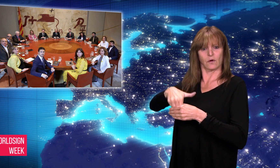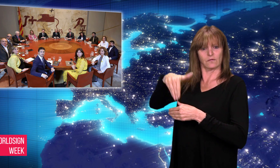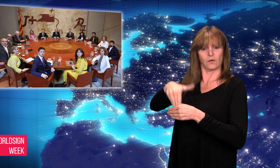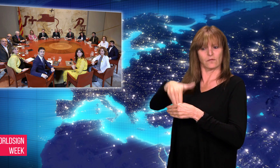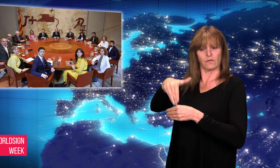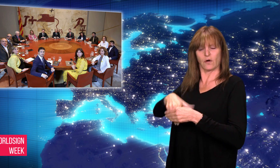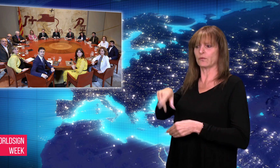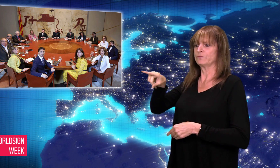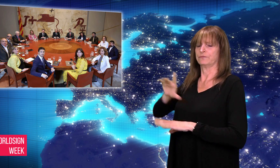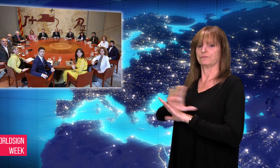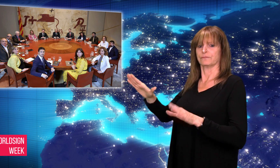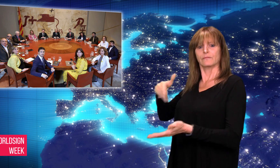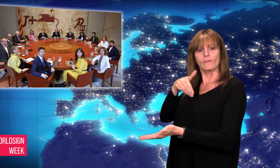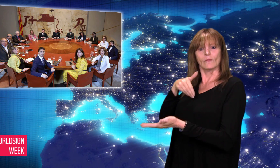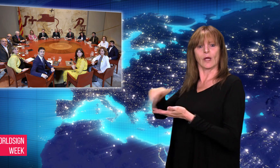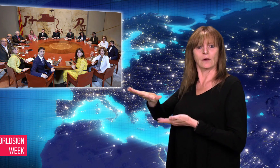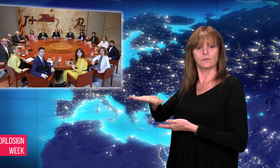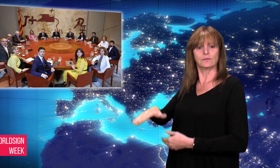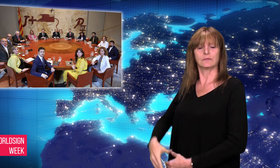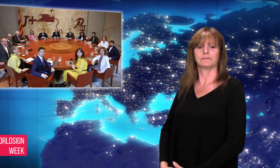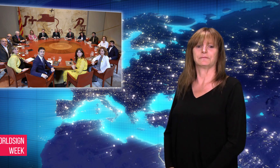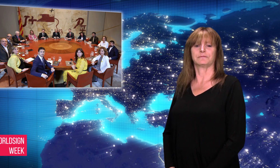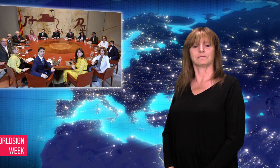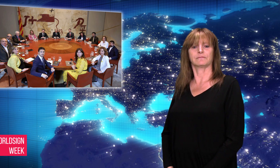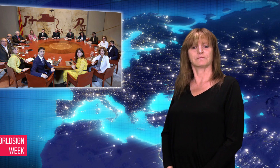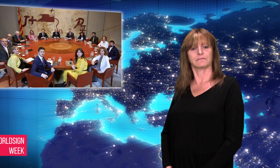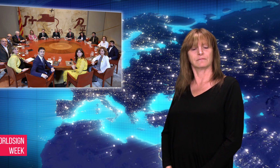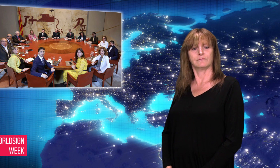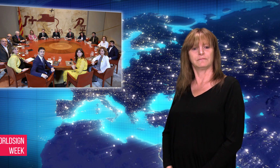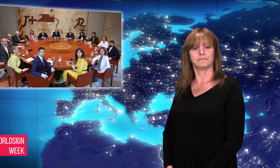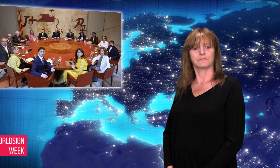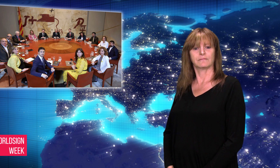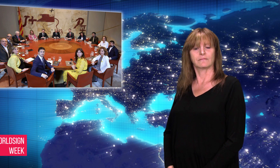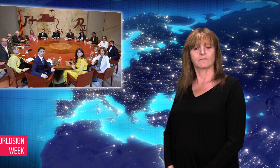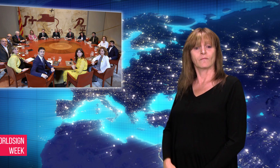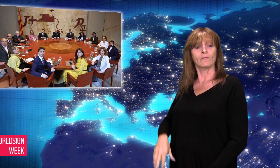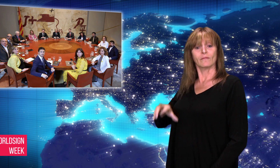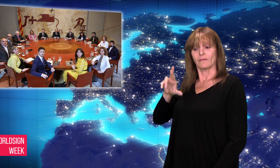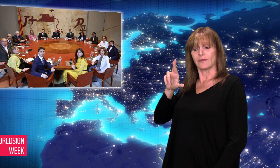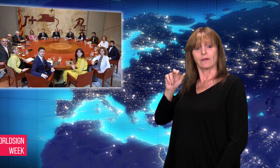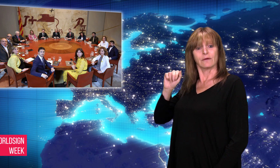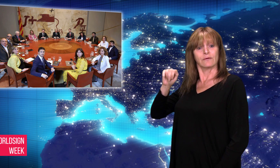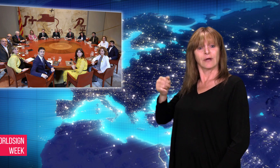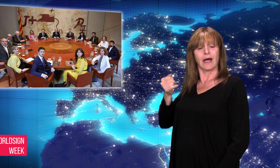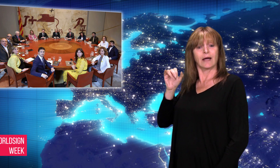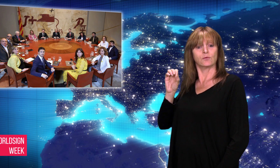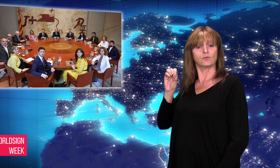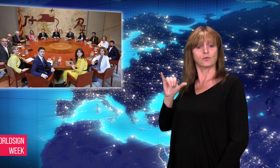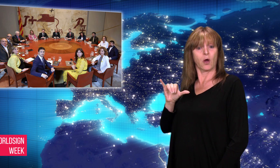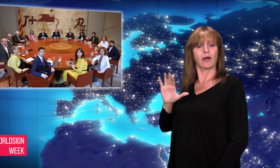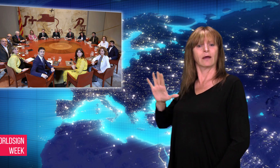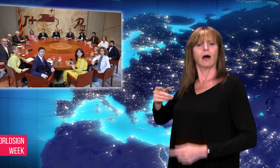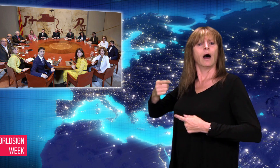of having a “slush fund” - money to bribe others and other illicit